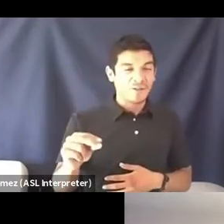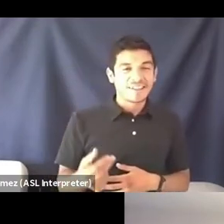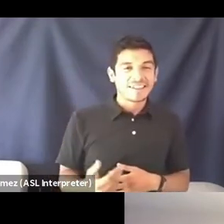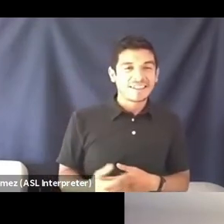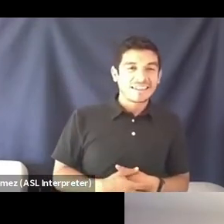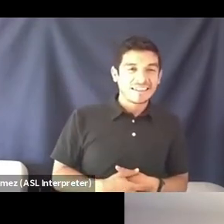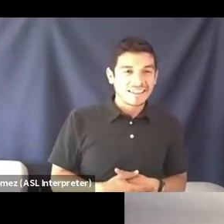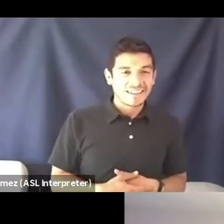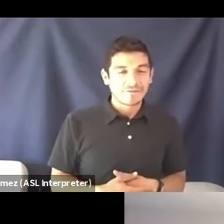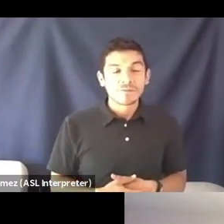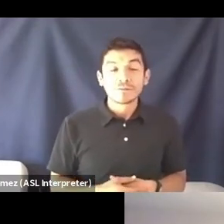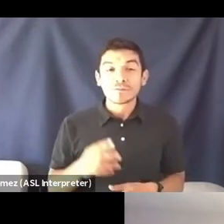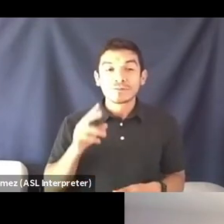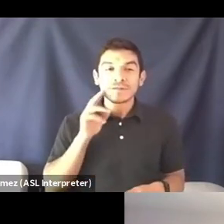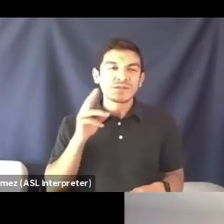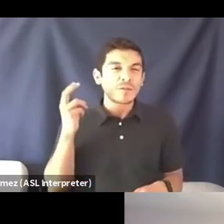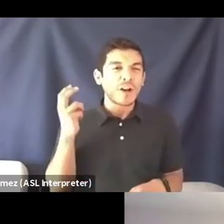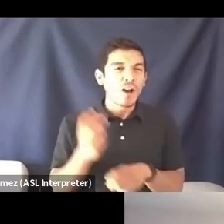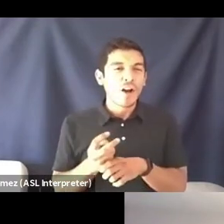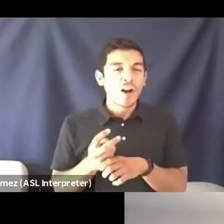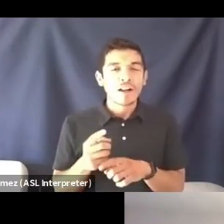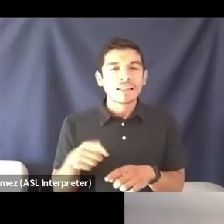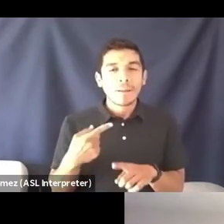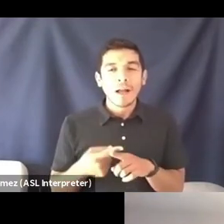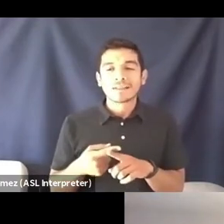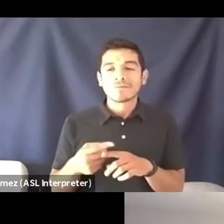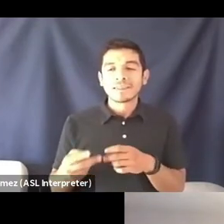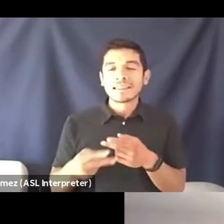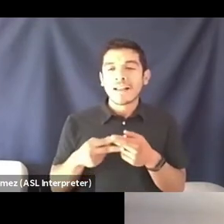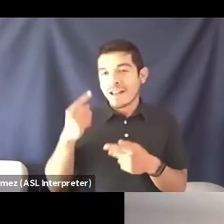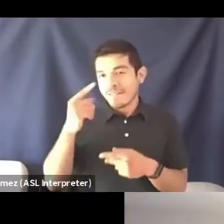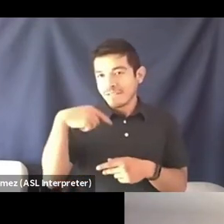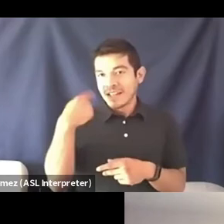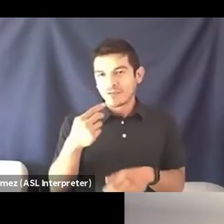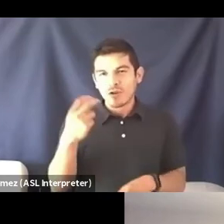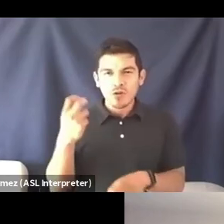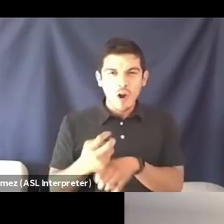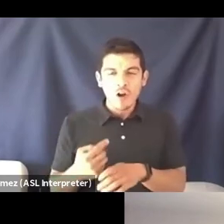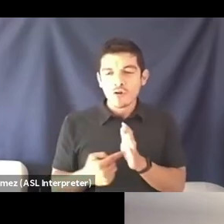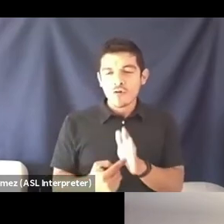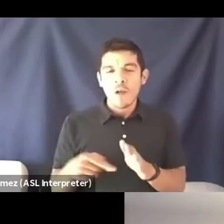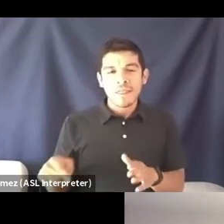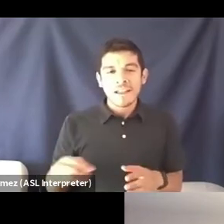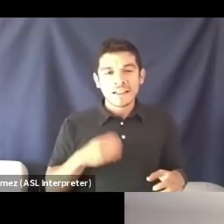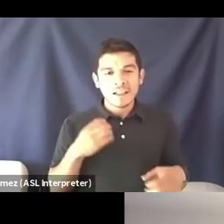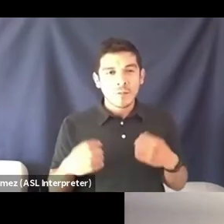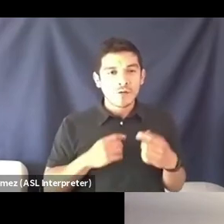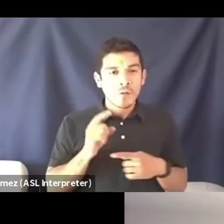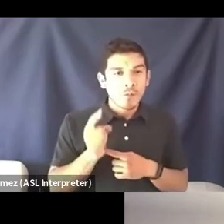it's so hard to, it's always about setting face and so hard to show these inner family feelings.